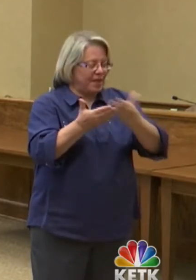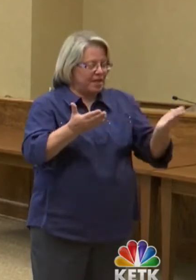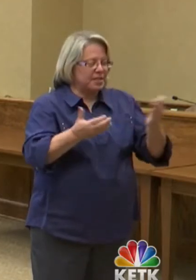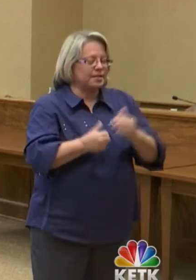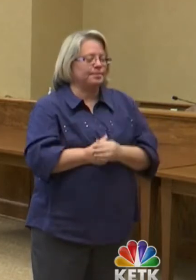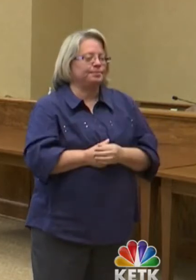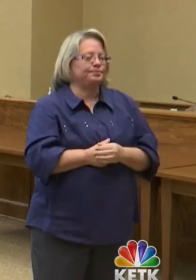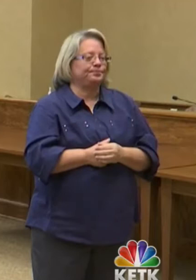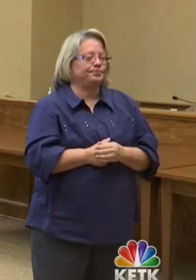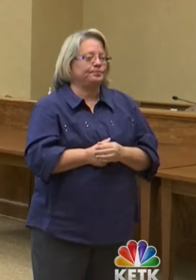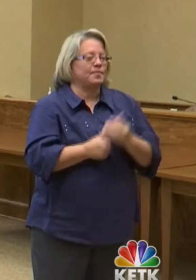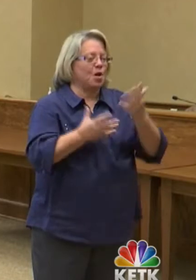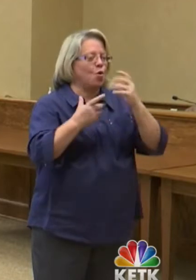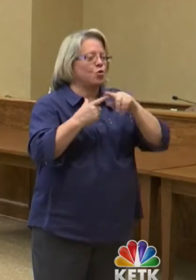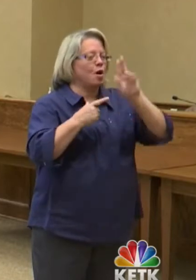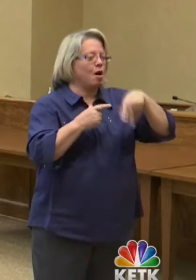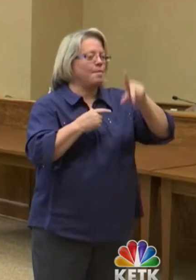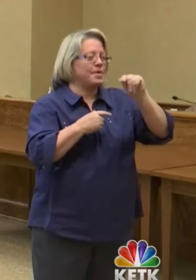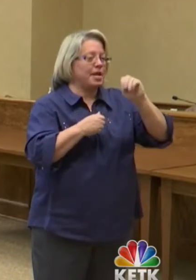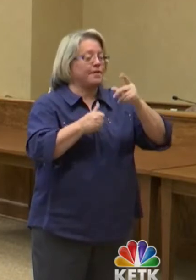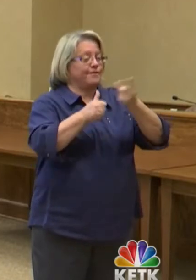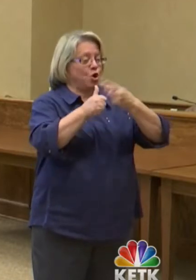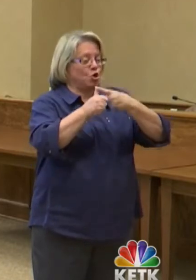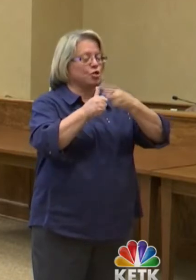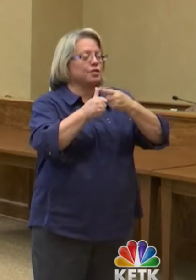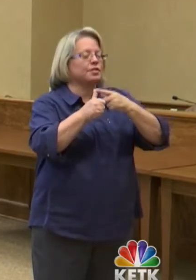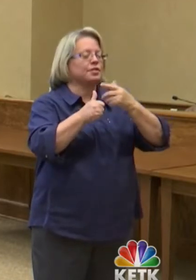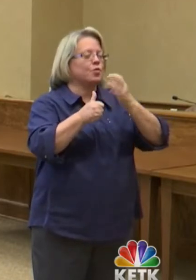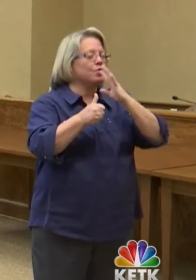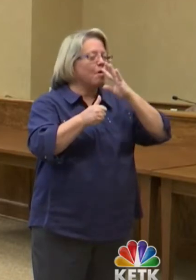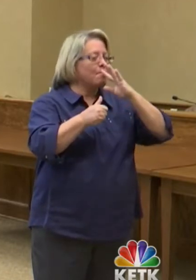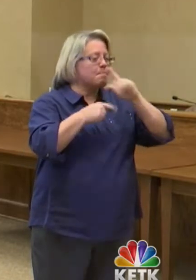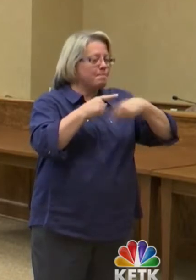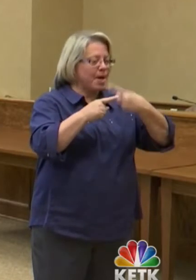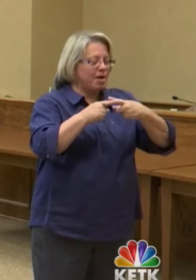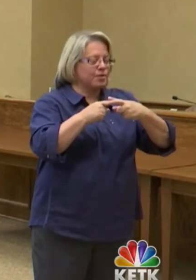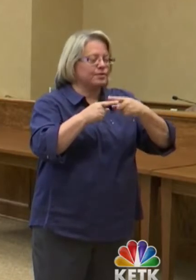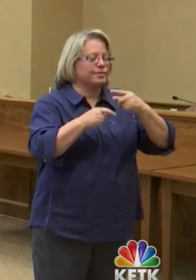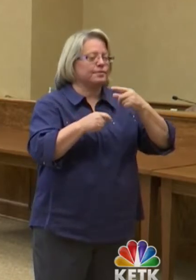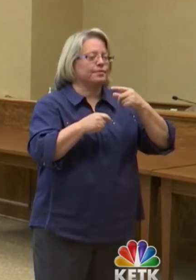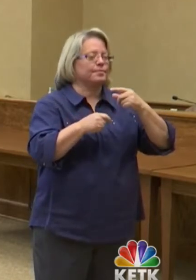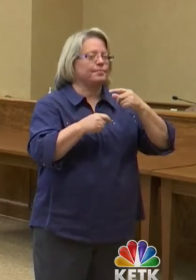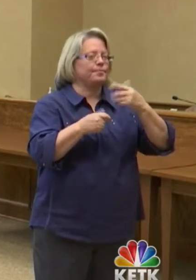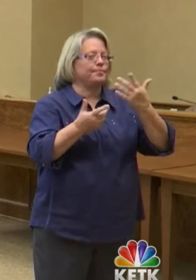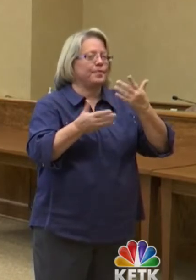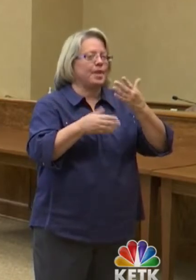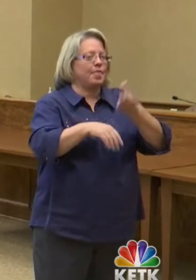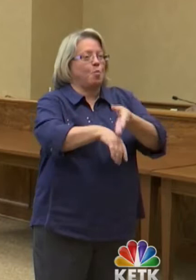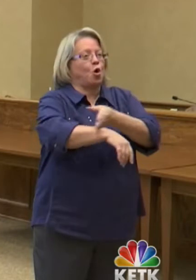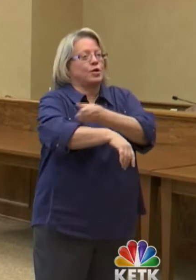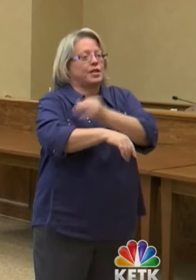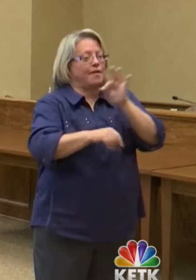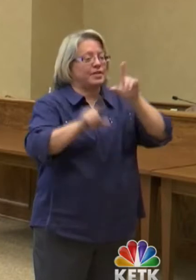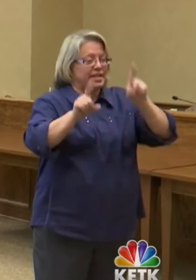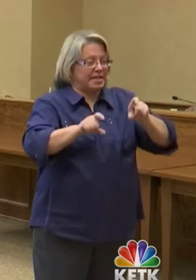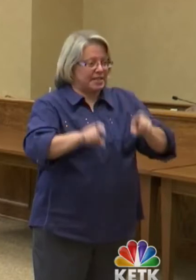Doctor: GOOD AFTERNOON. THANK YOU JUDGE MORAN. MAYOR HIMES AND MR. ROBERTS FOR THE OPPORTUNITY TO COME AND VISIT TODAY ON A COUPLE OF OBJECTS.